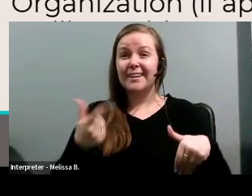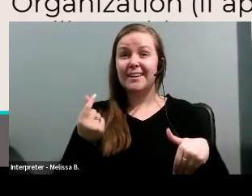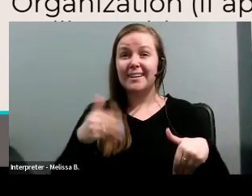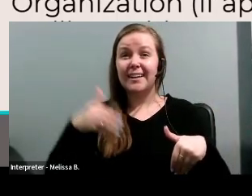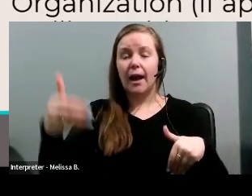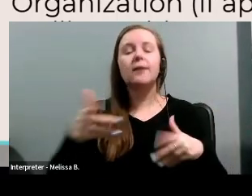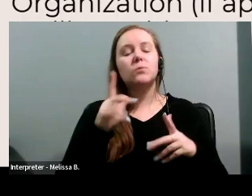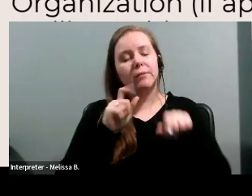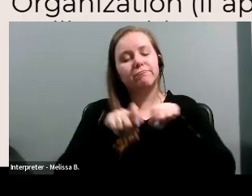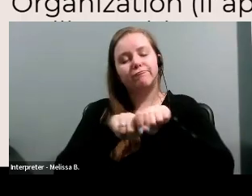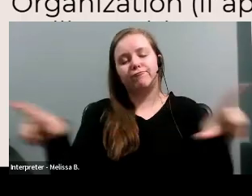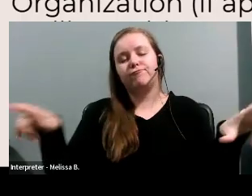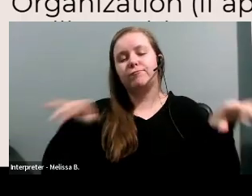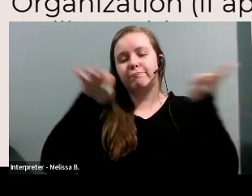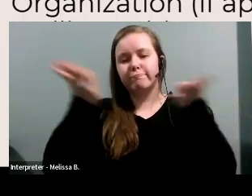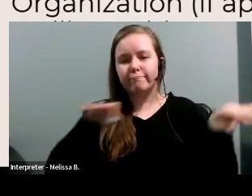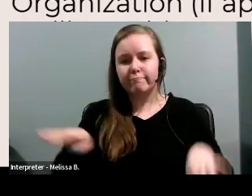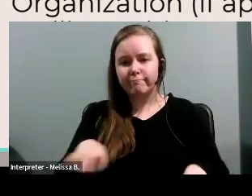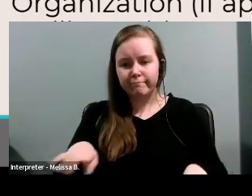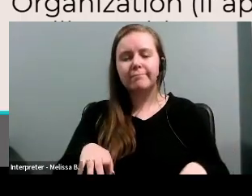Shannon Spencer (she/her): You know, when you do your depositions, what to expect.